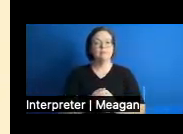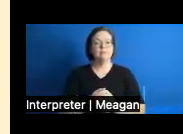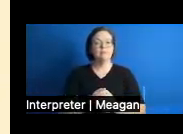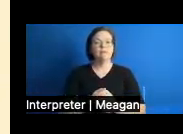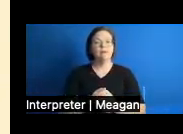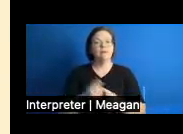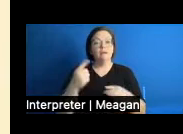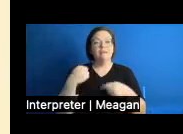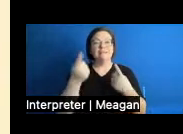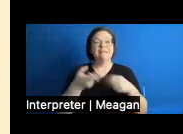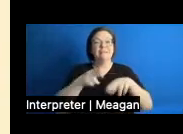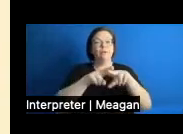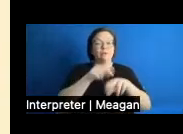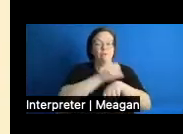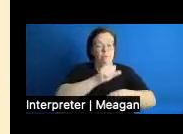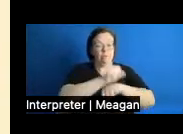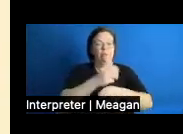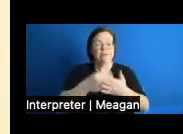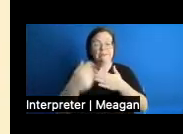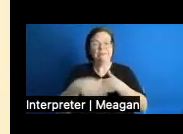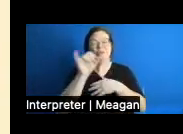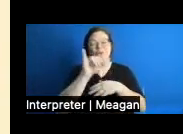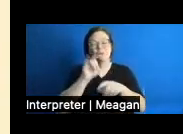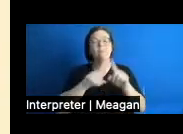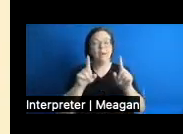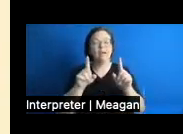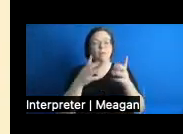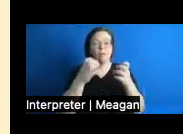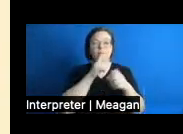our workload and expenses, but we want to ensure that there aren't any cost barriers to our events.